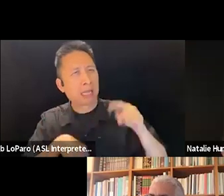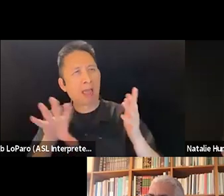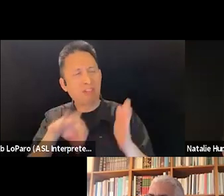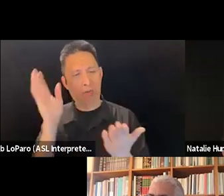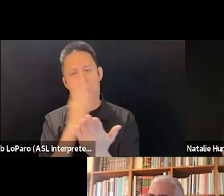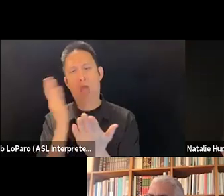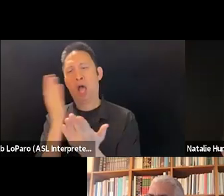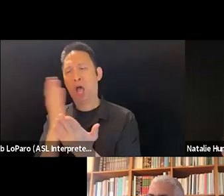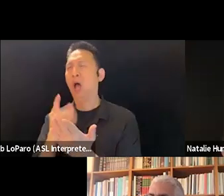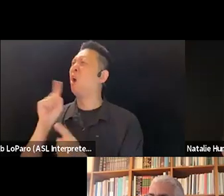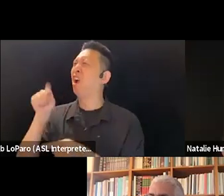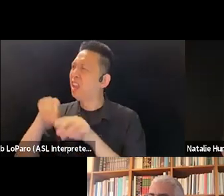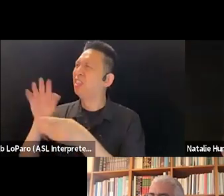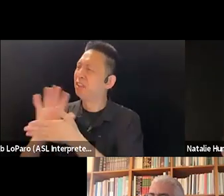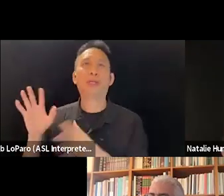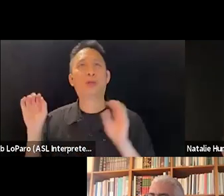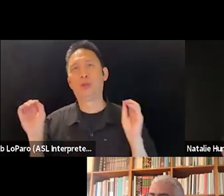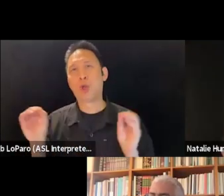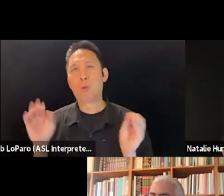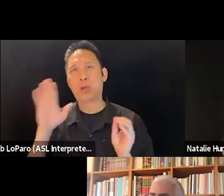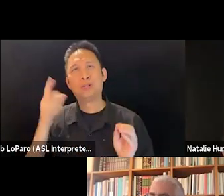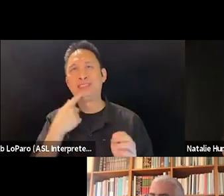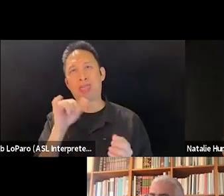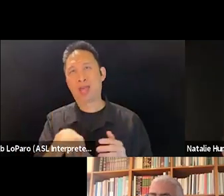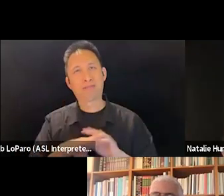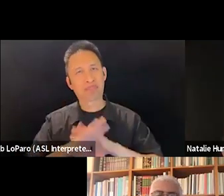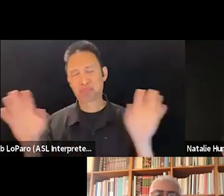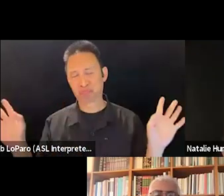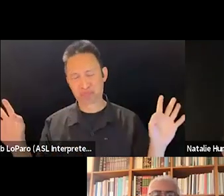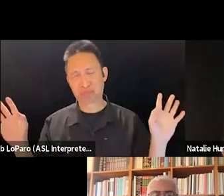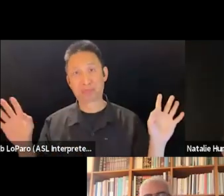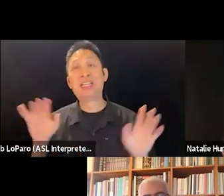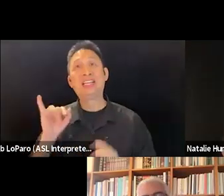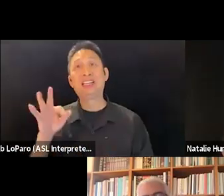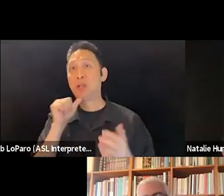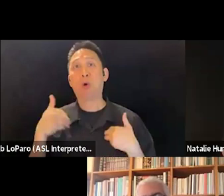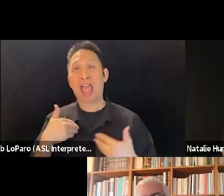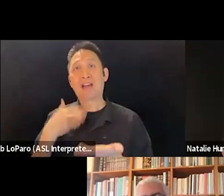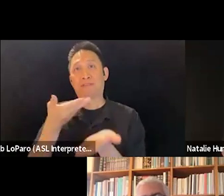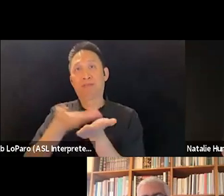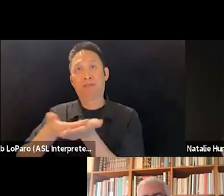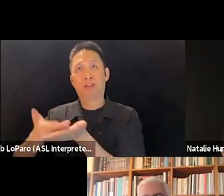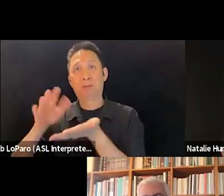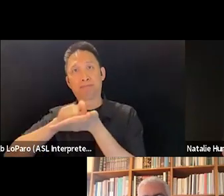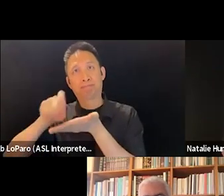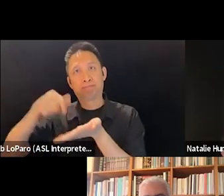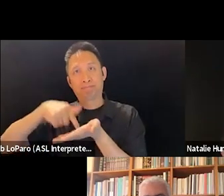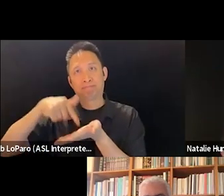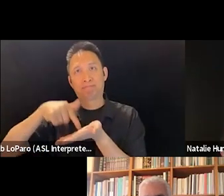Where is he? Nobody's going to say that. But if we don't have a treatment or the story